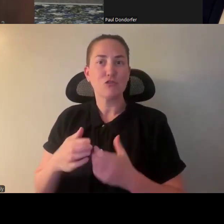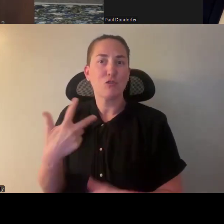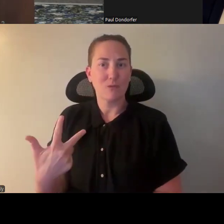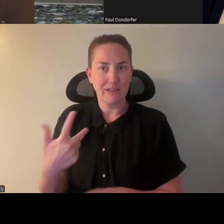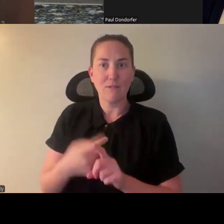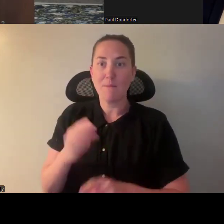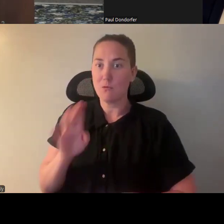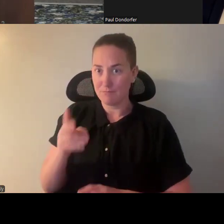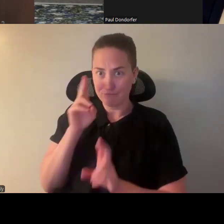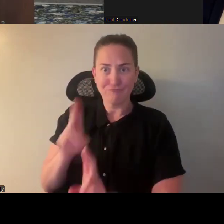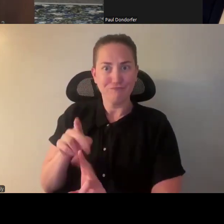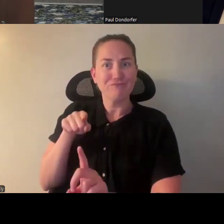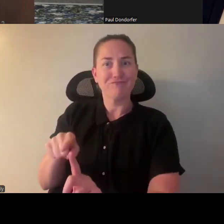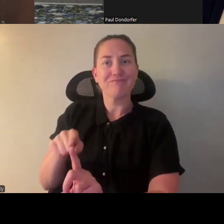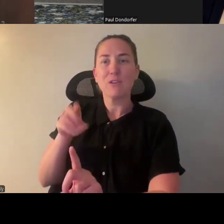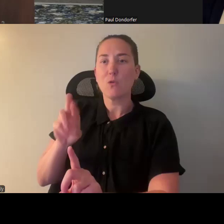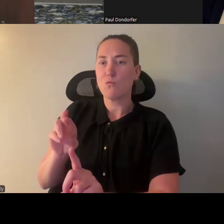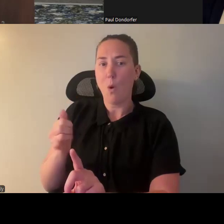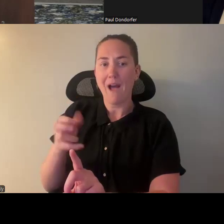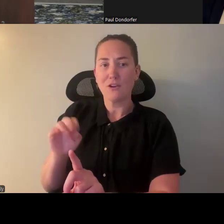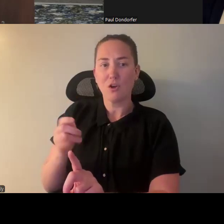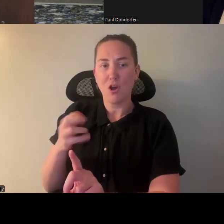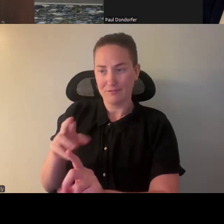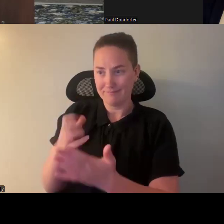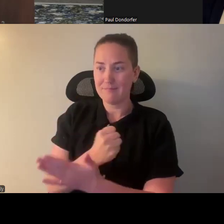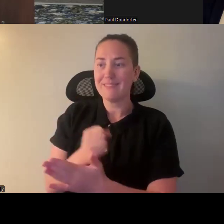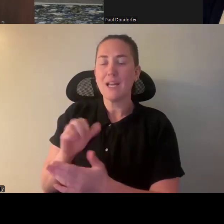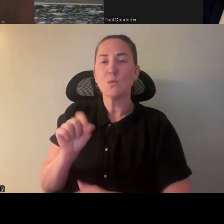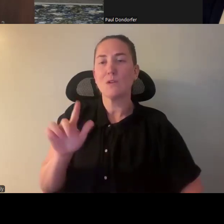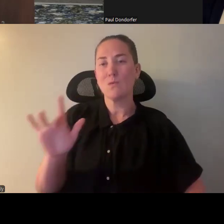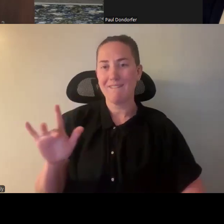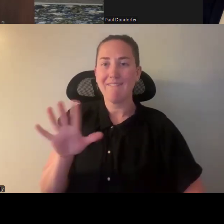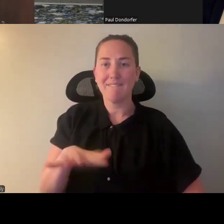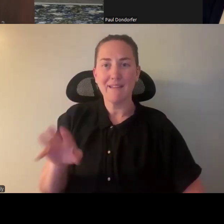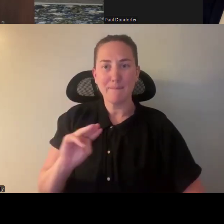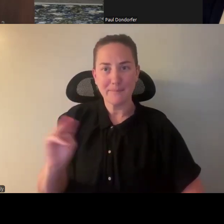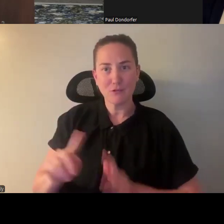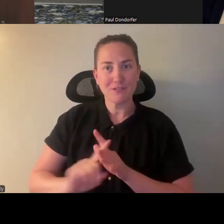do hereby recognize and honor Rohan Calder for winning the 2025 55 meter dash New York State